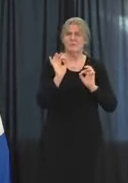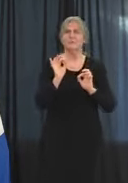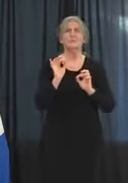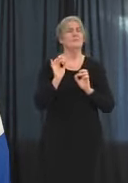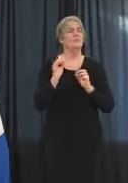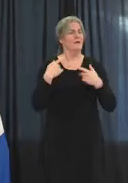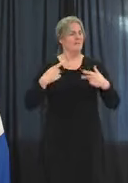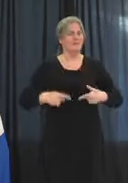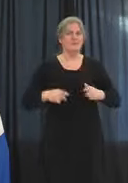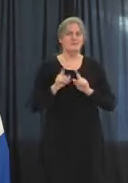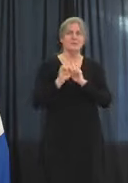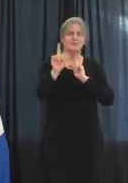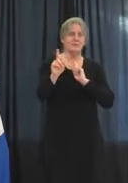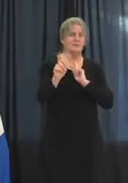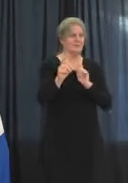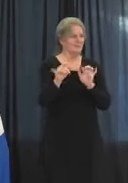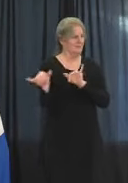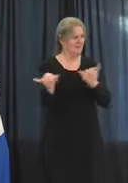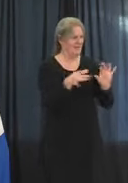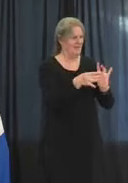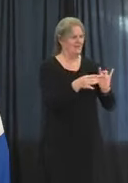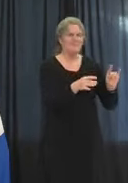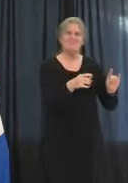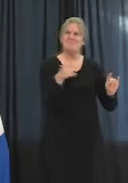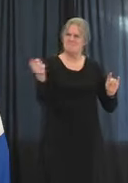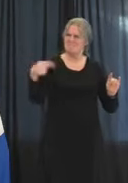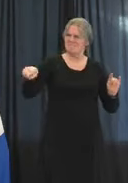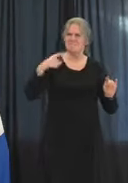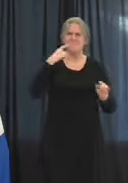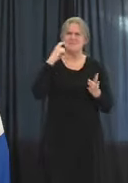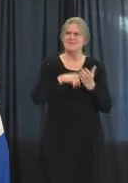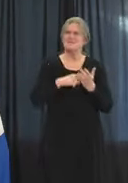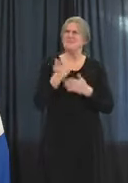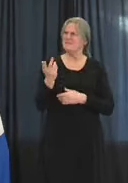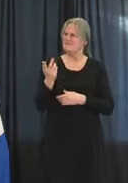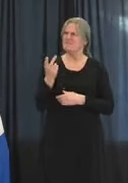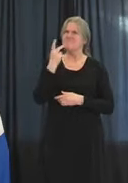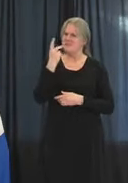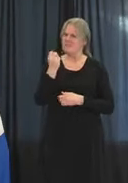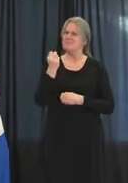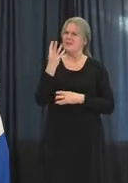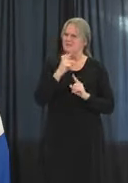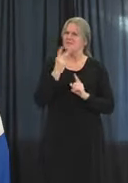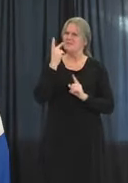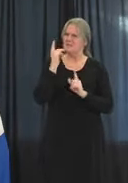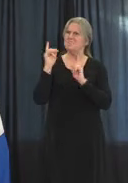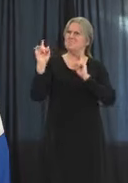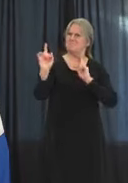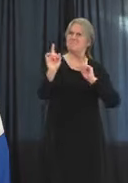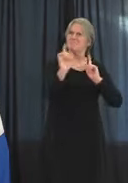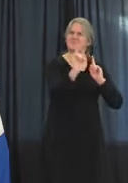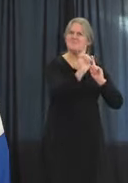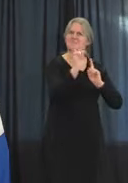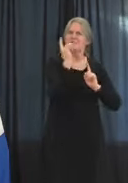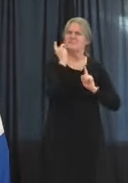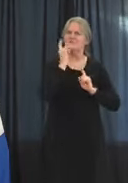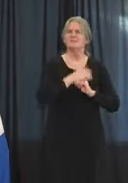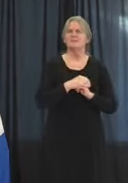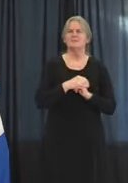I echo Dr Hanley's comments as far as what we have been noticing. Lots of great measures out there.